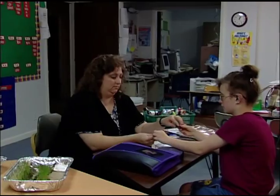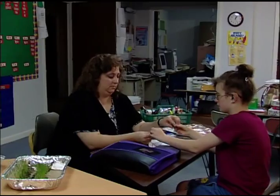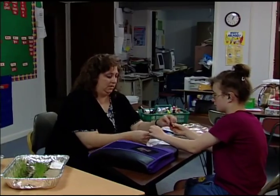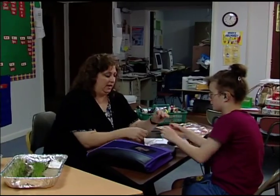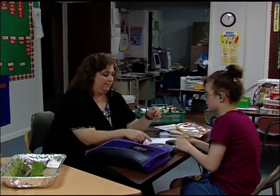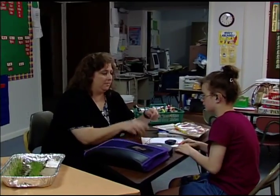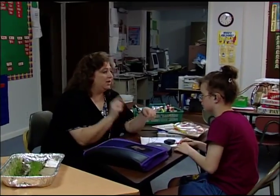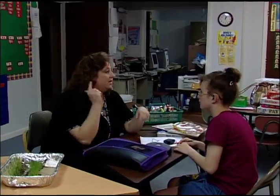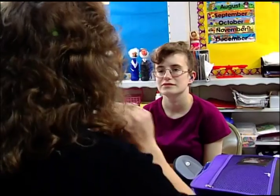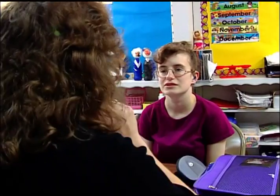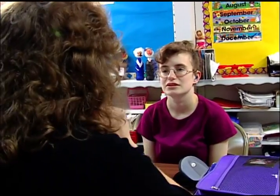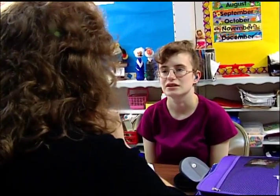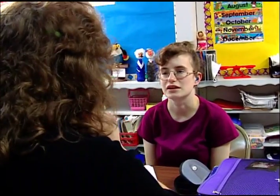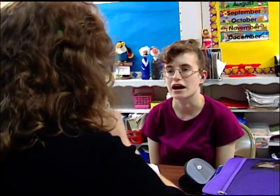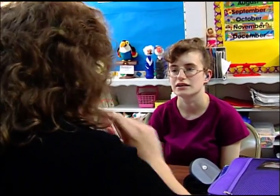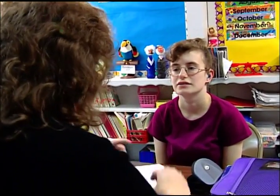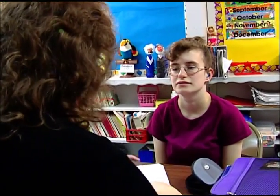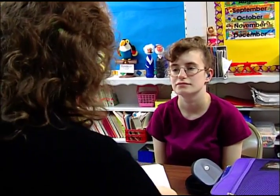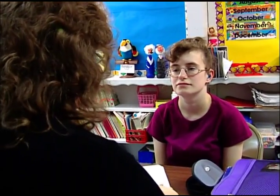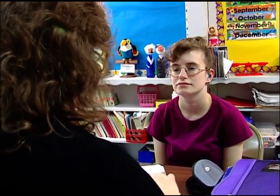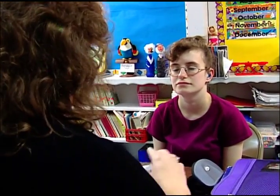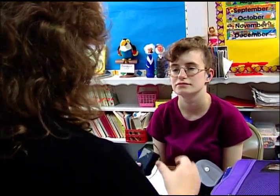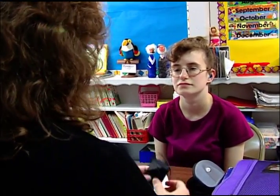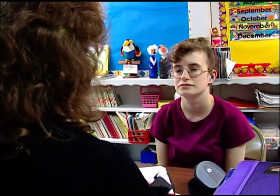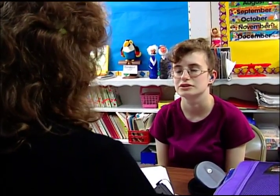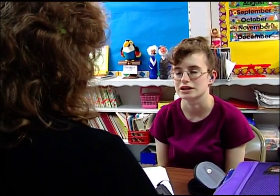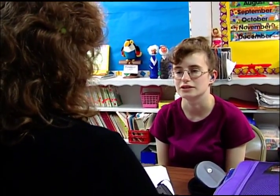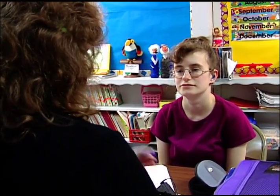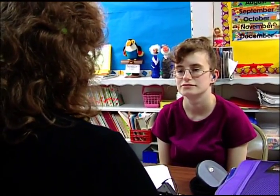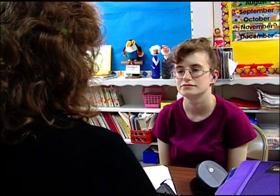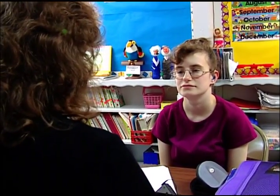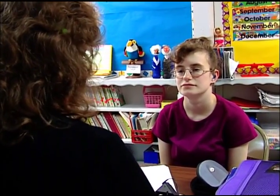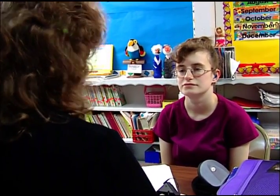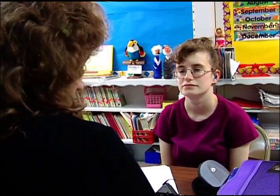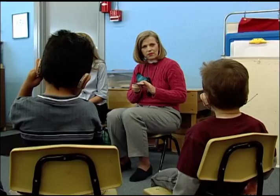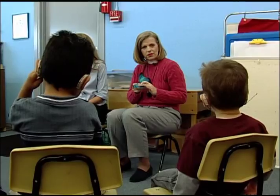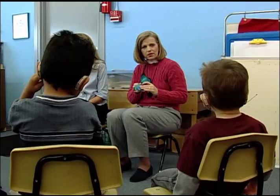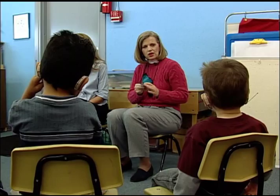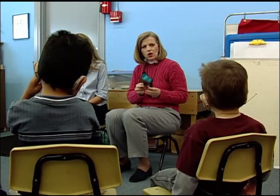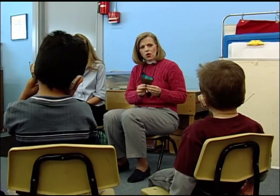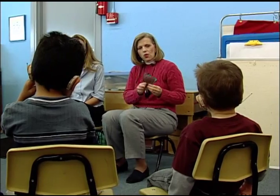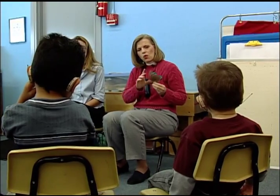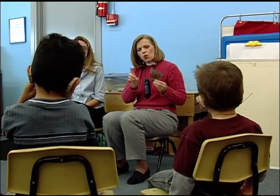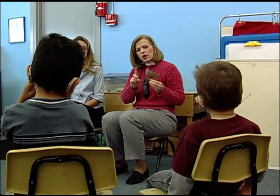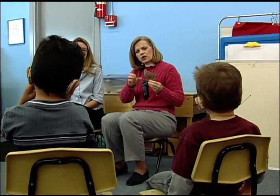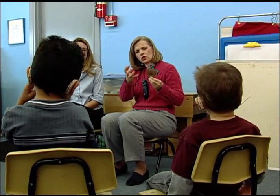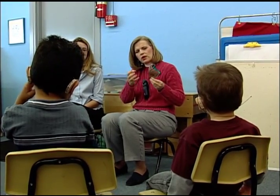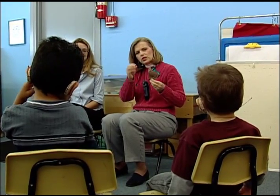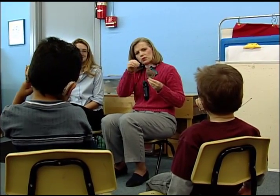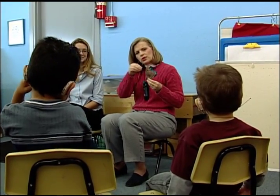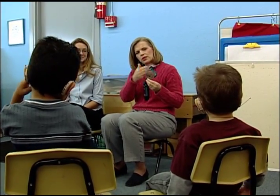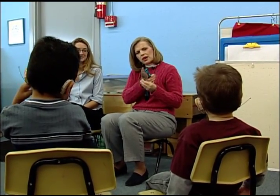programs to help students attending local public schools and their families. Staff provide consultation